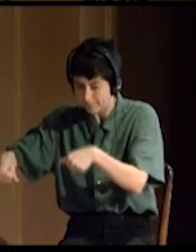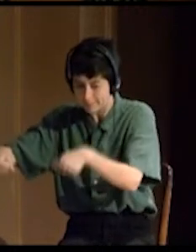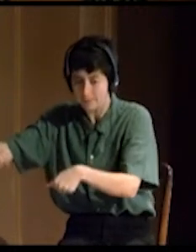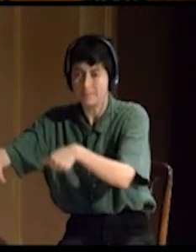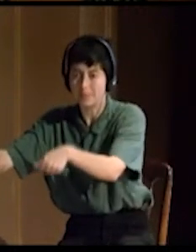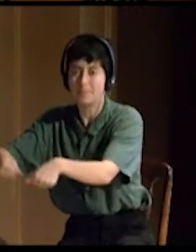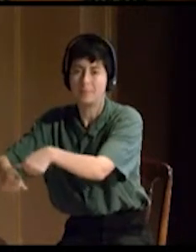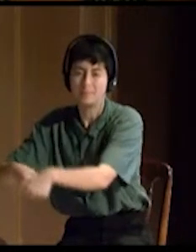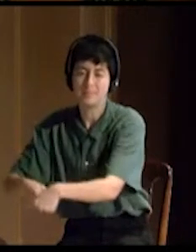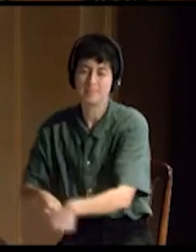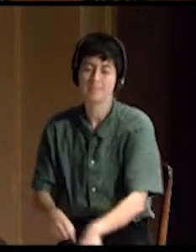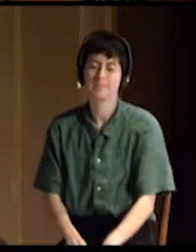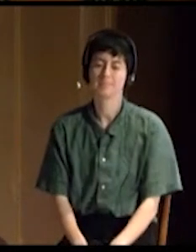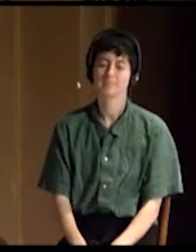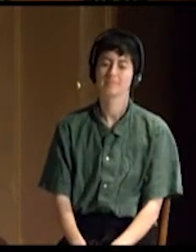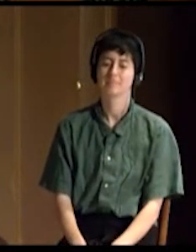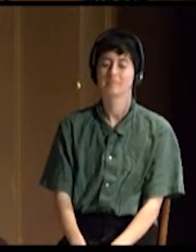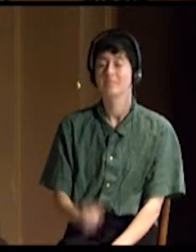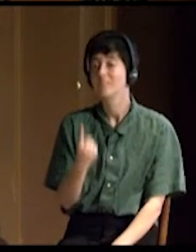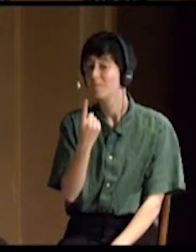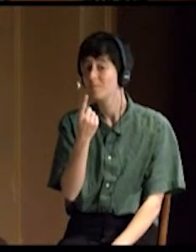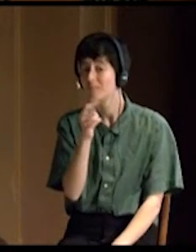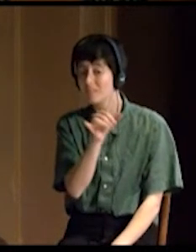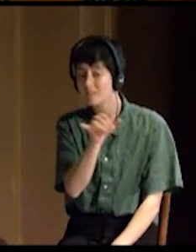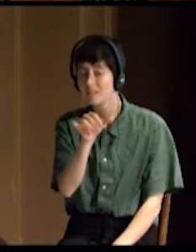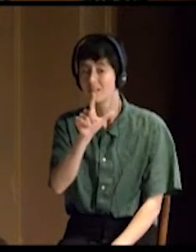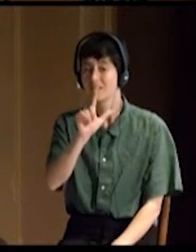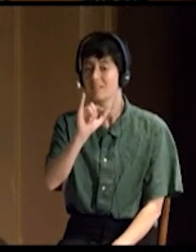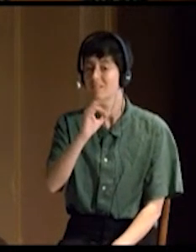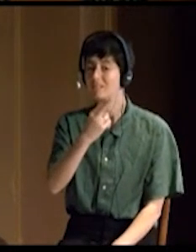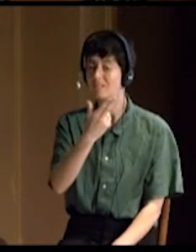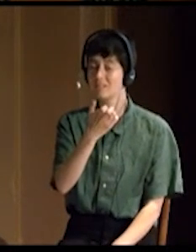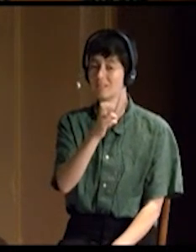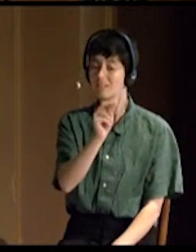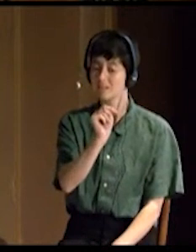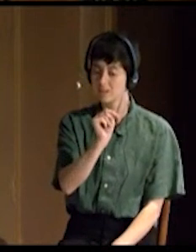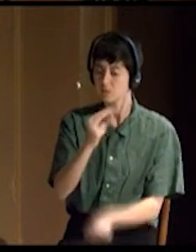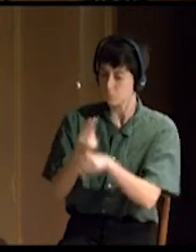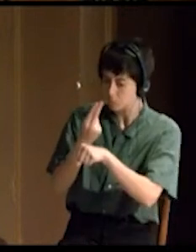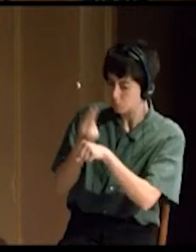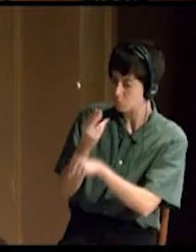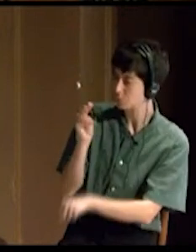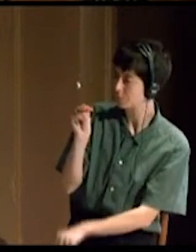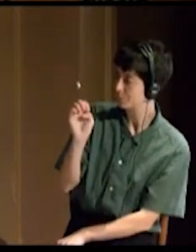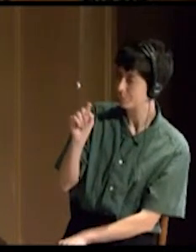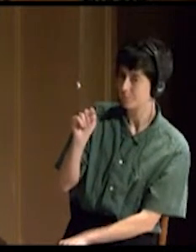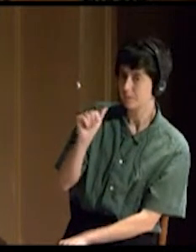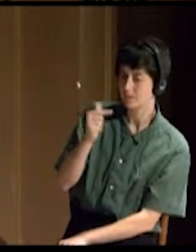we call it metagenomics because it's like you have a lot of different puzzles in the same box.